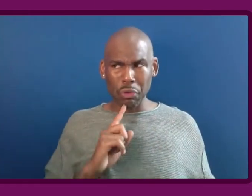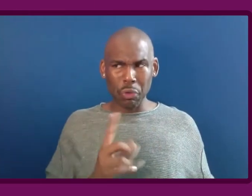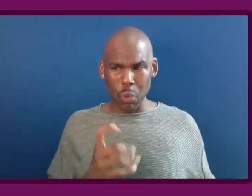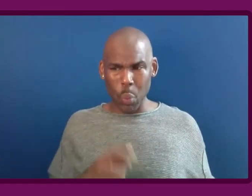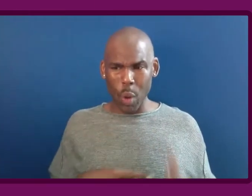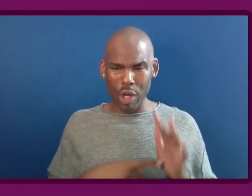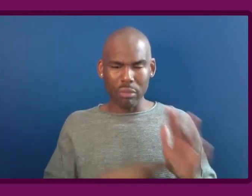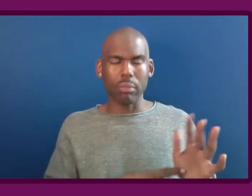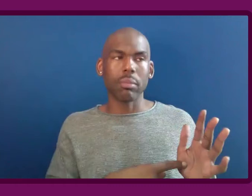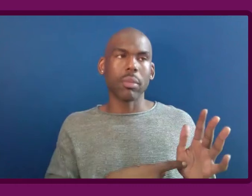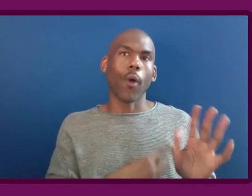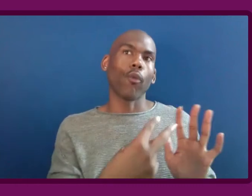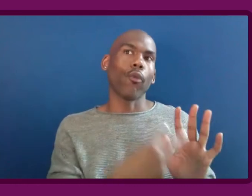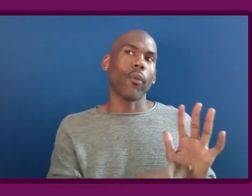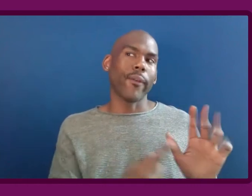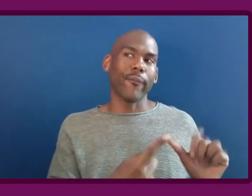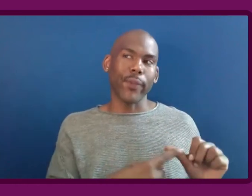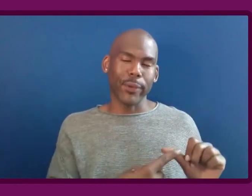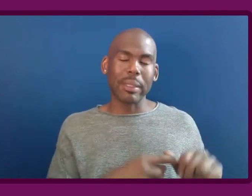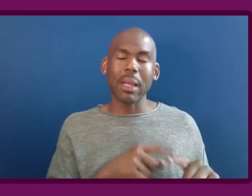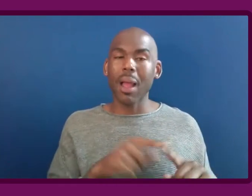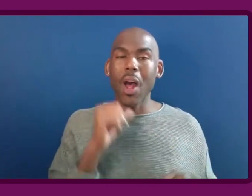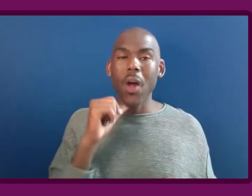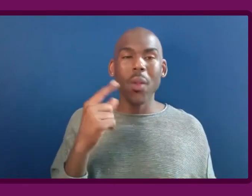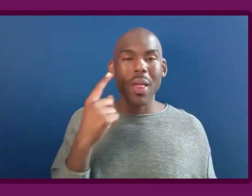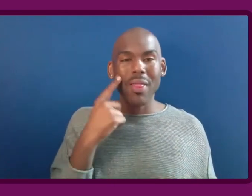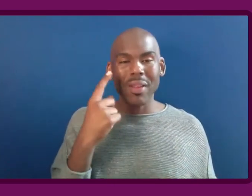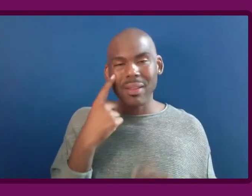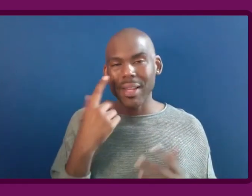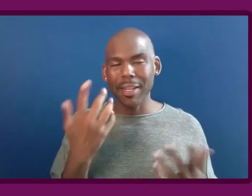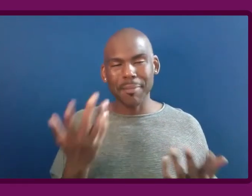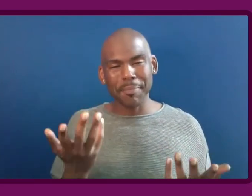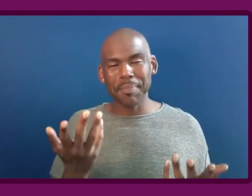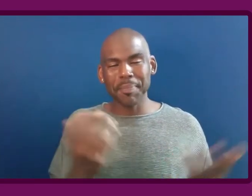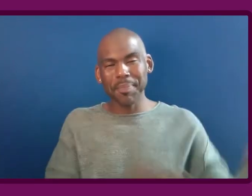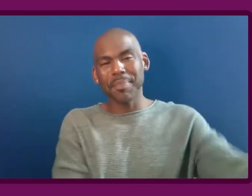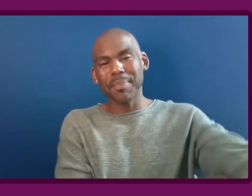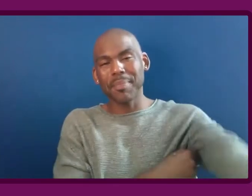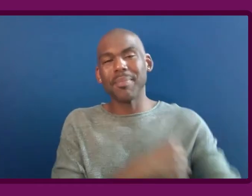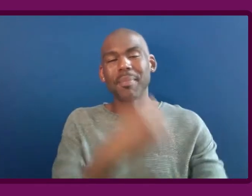sure you want to share this? Just read it first." I don't think content is innocent. I think we're